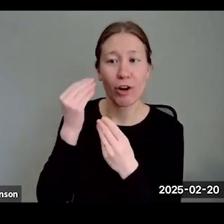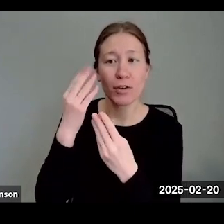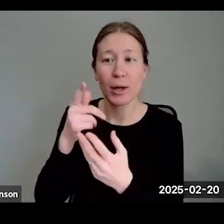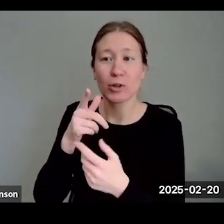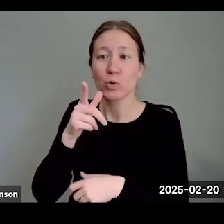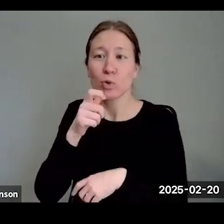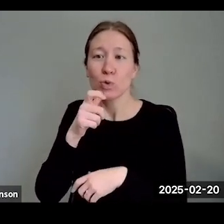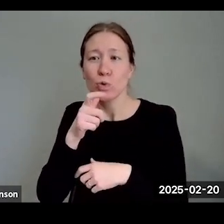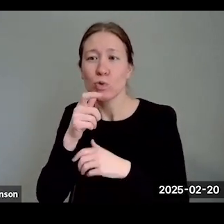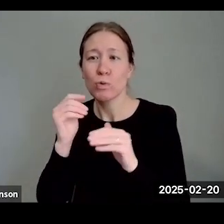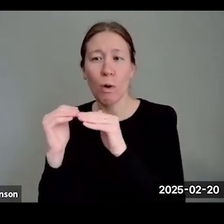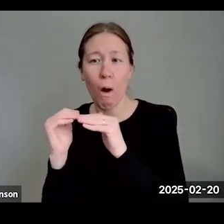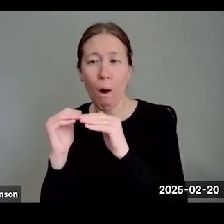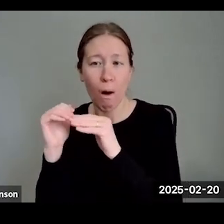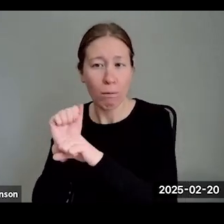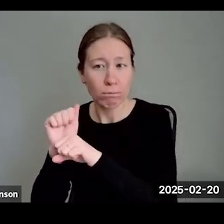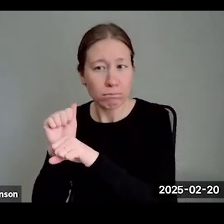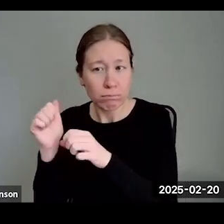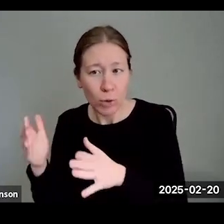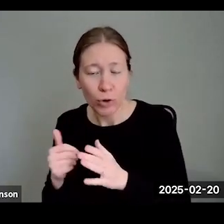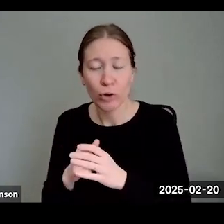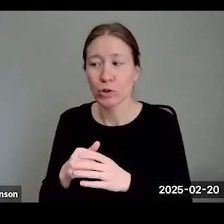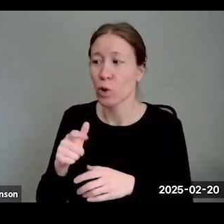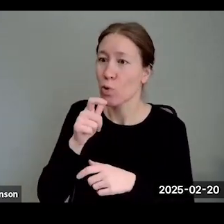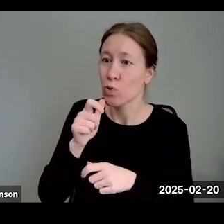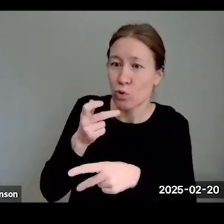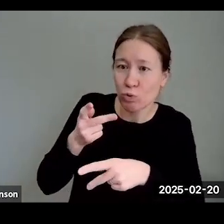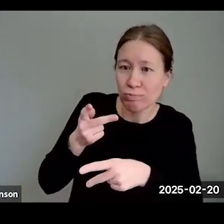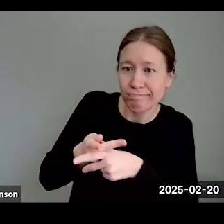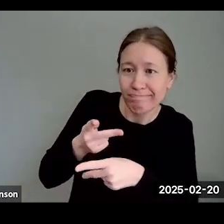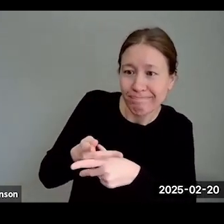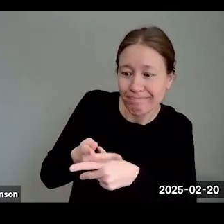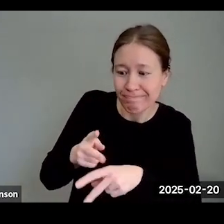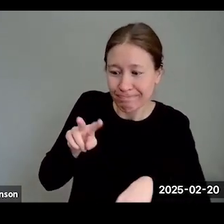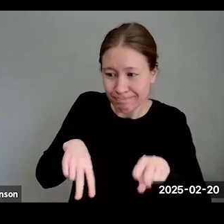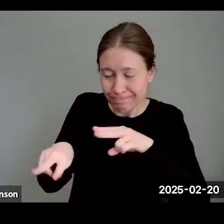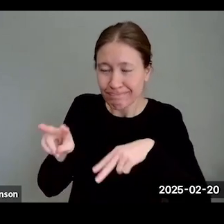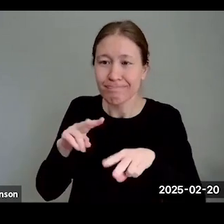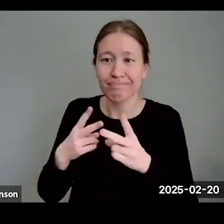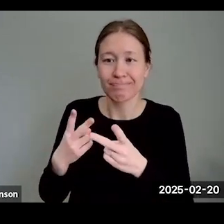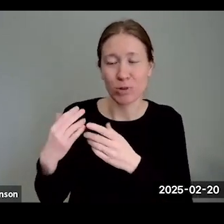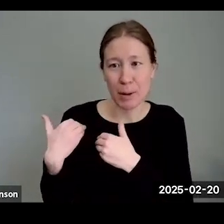or being responsible for. Also listing the qualifications and skills.